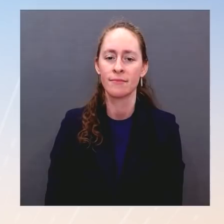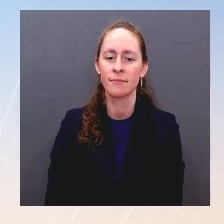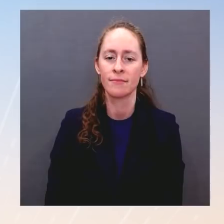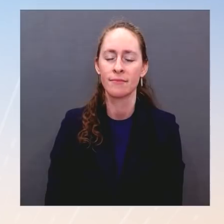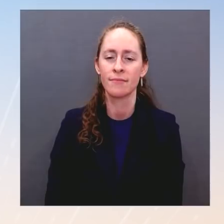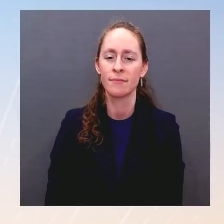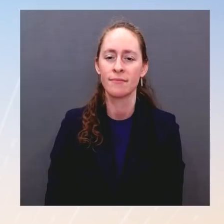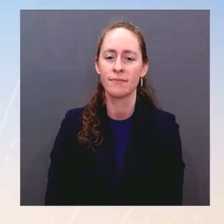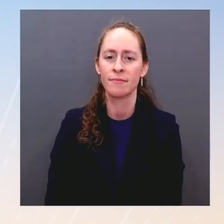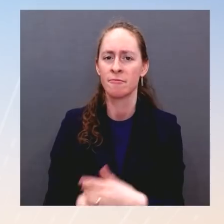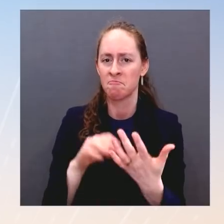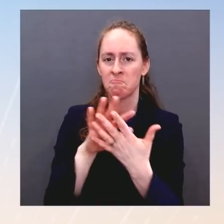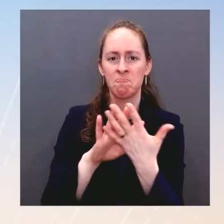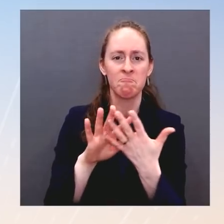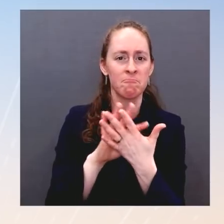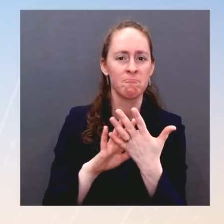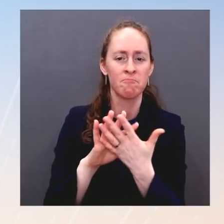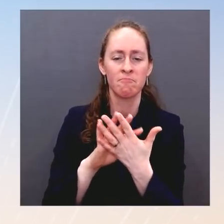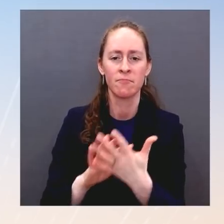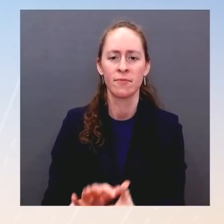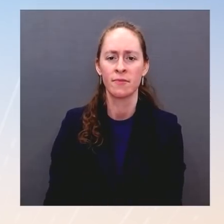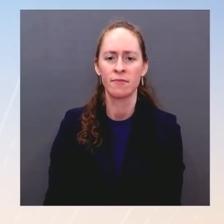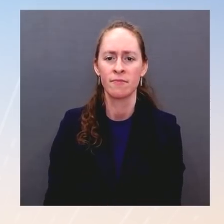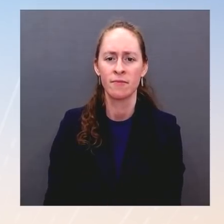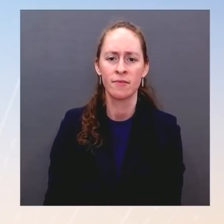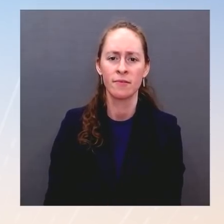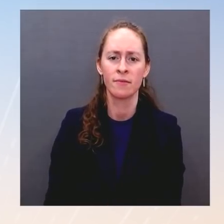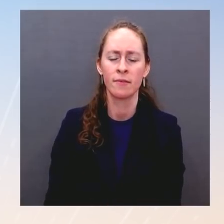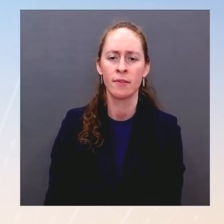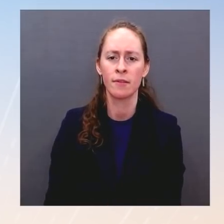that maybe, you know, are not Europe, but, you know, the Quad, as well as perhaps